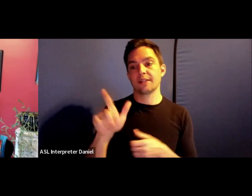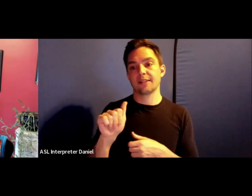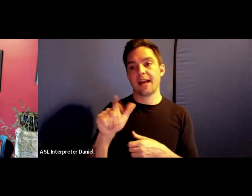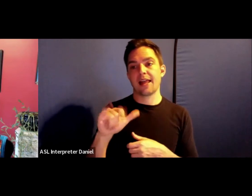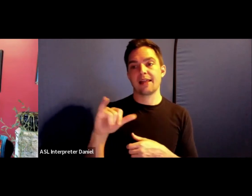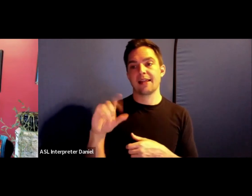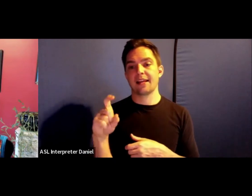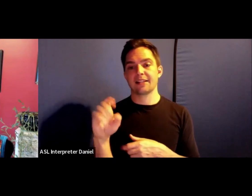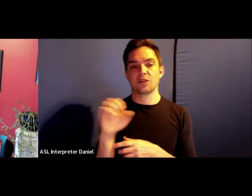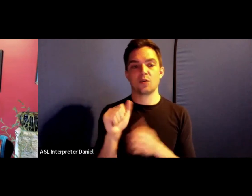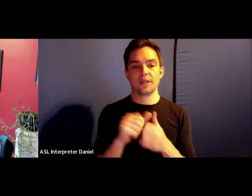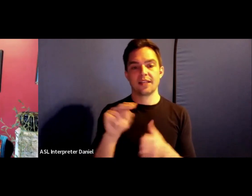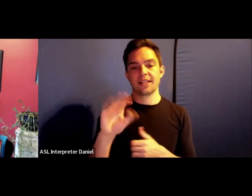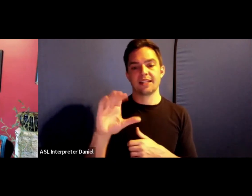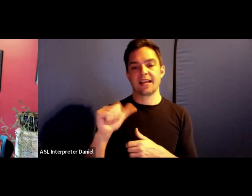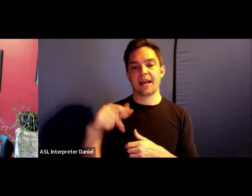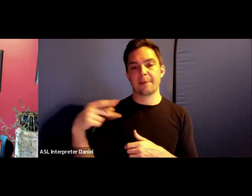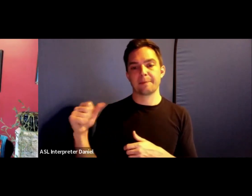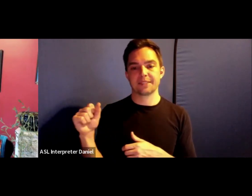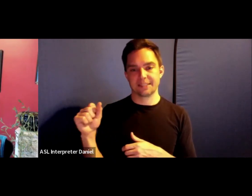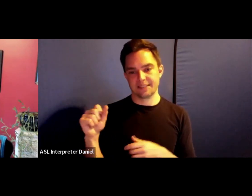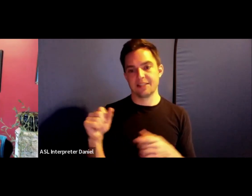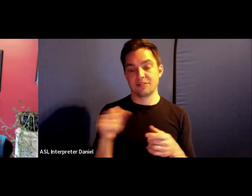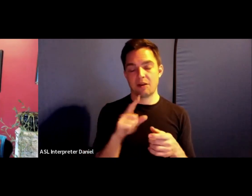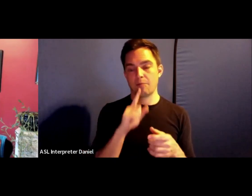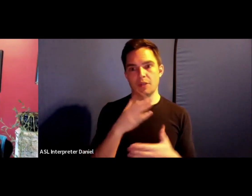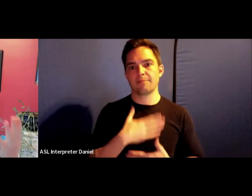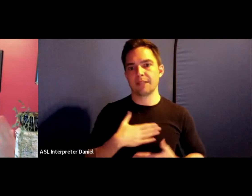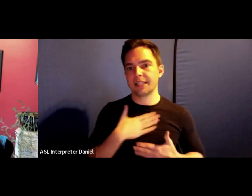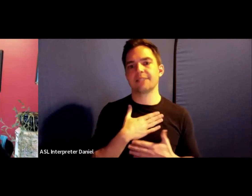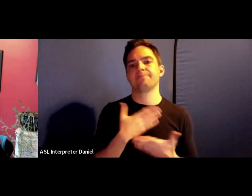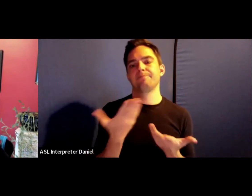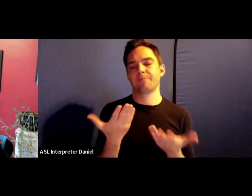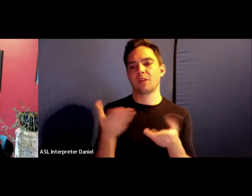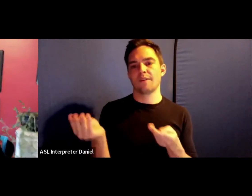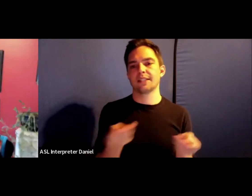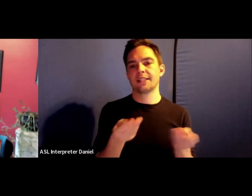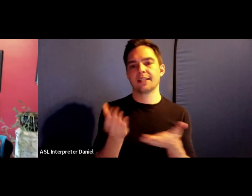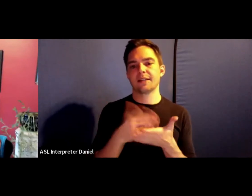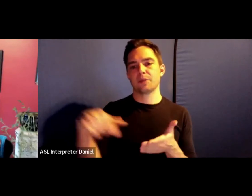I'm just so pleased to facilitate some Q&A with this